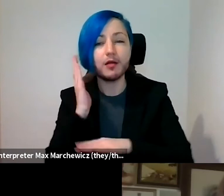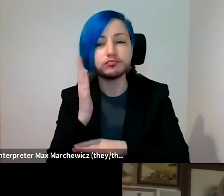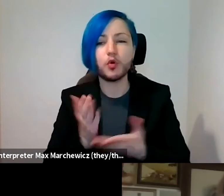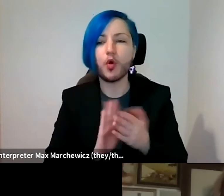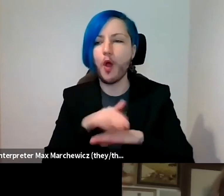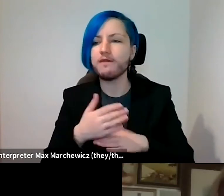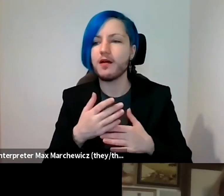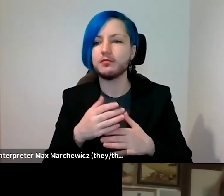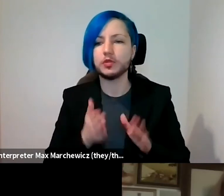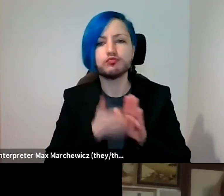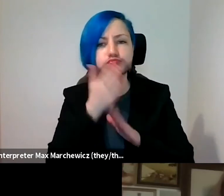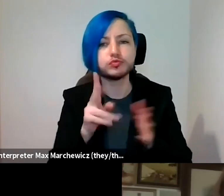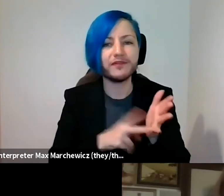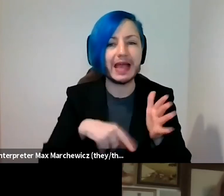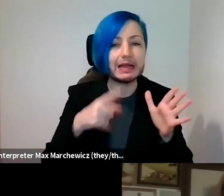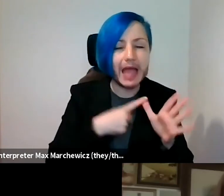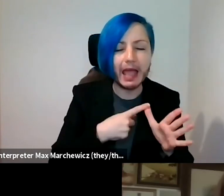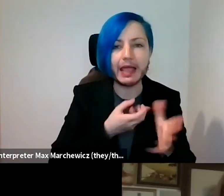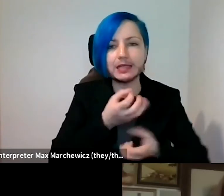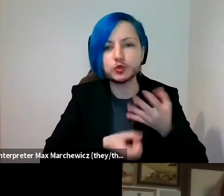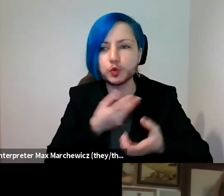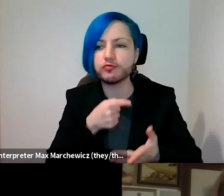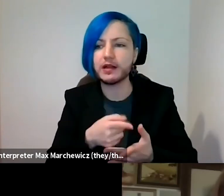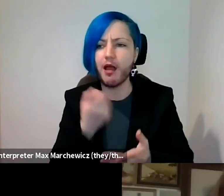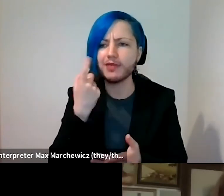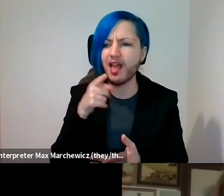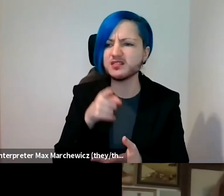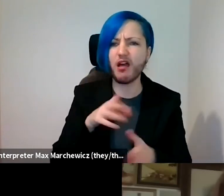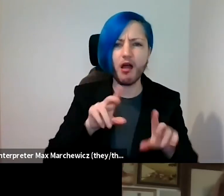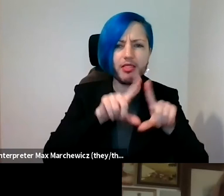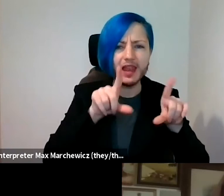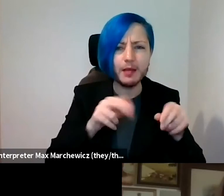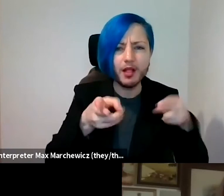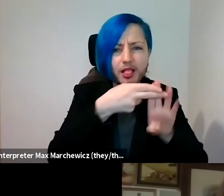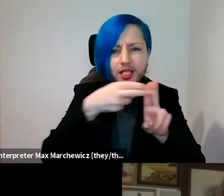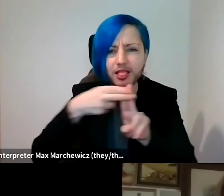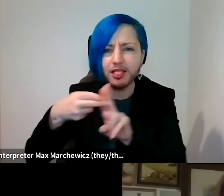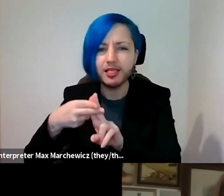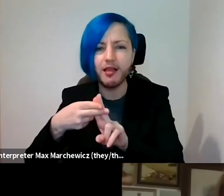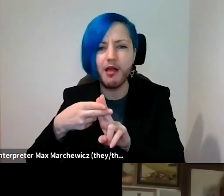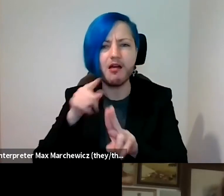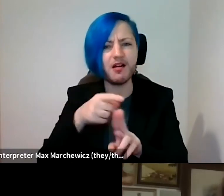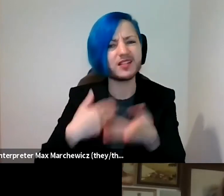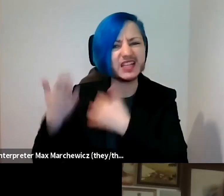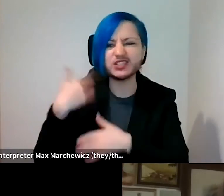onto your understanding of what is lacking in the labeling and test true that is covered in museums.